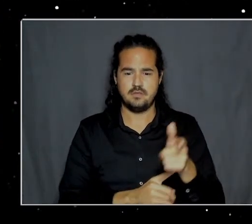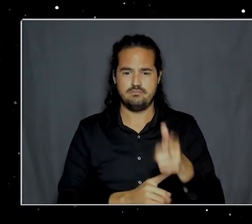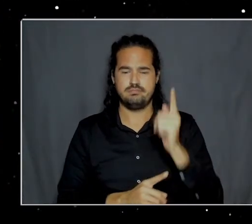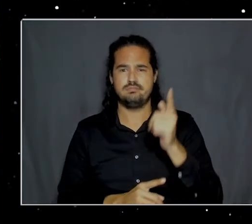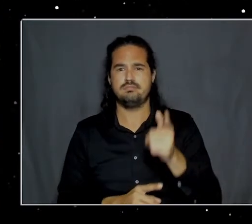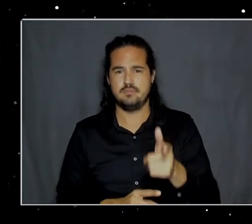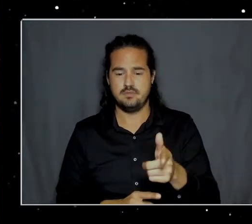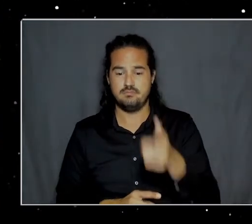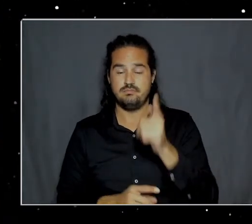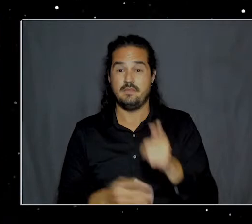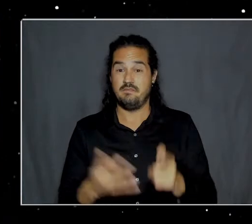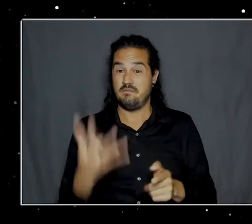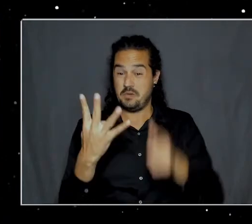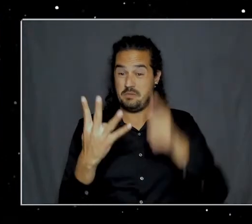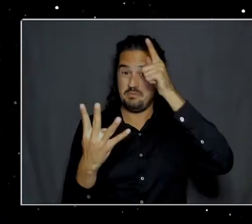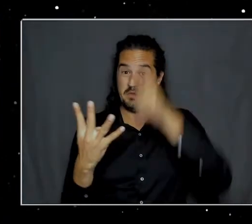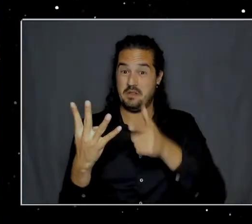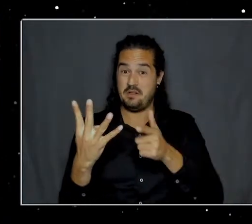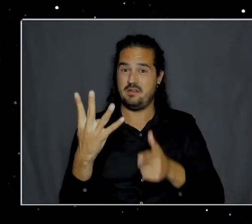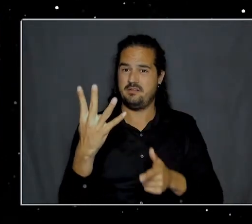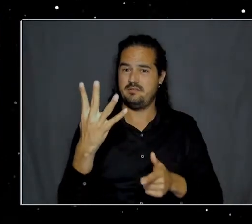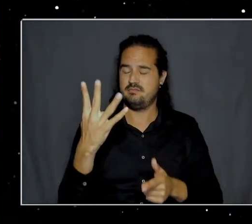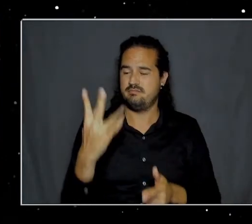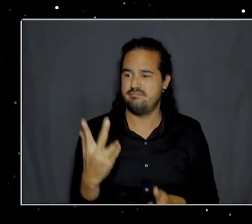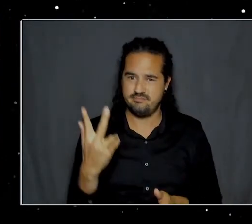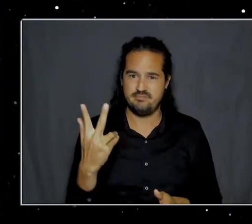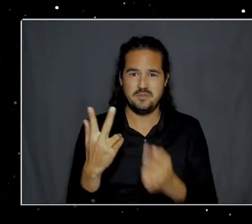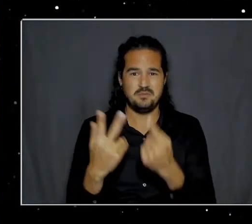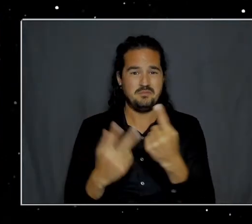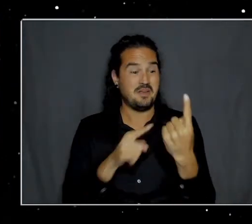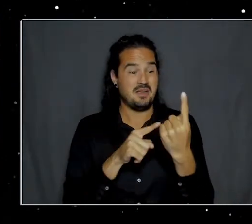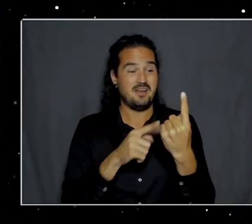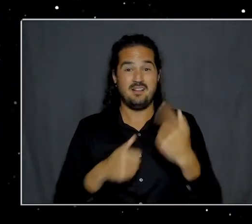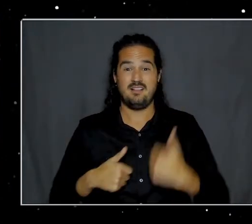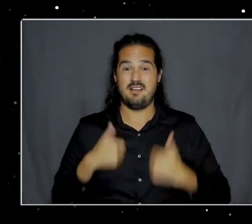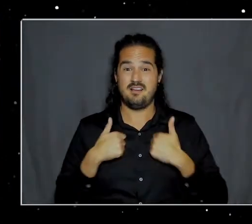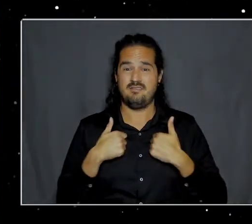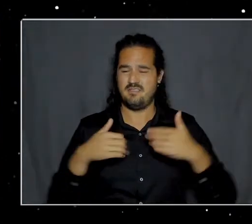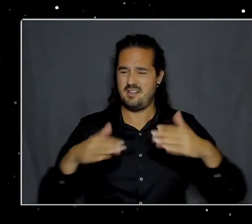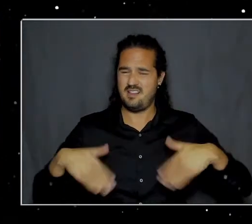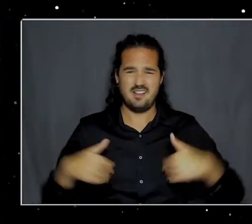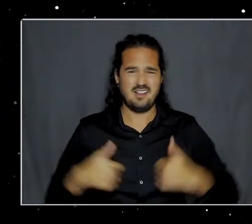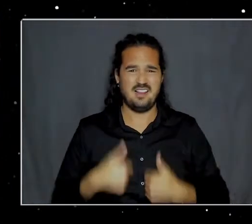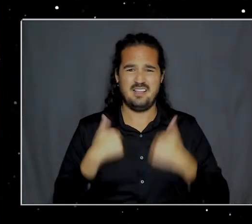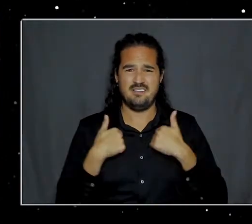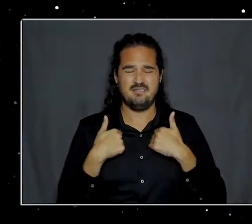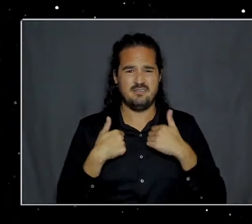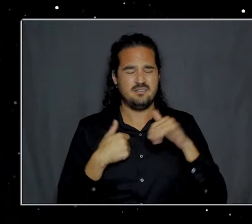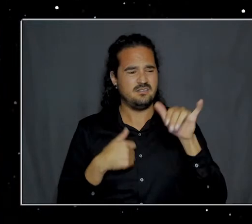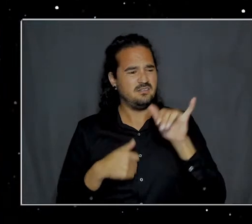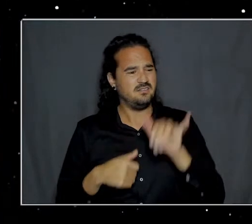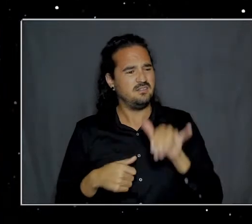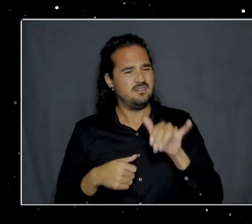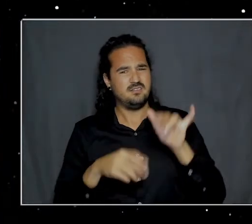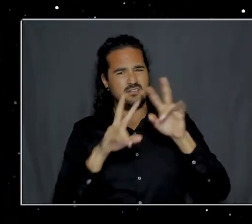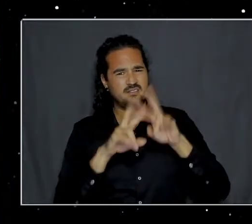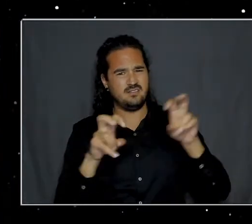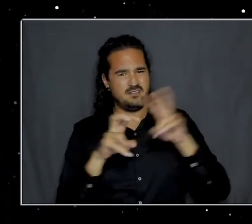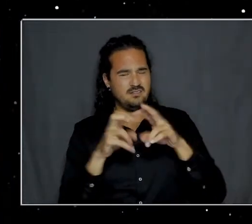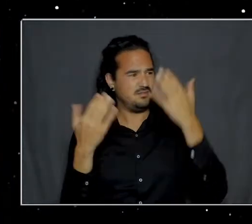BROTHERS BECOME THREE, A LIFE YET LIVED AS I SAT ON THE GROUND, NEVER AWARE OF WHAT WAS